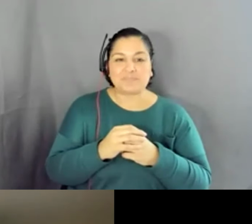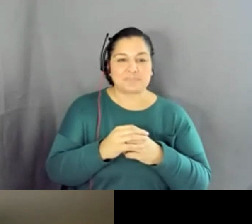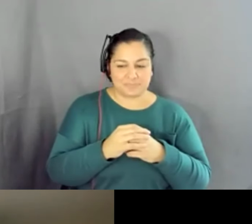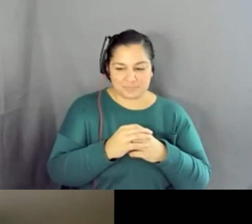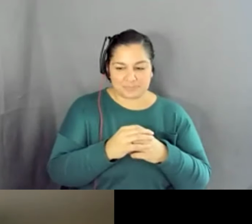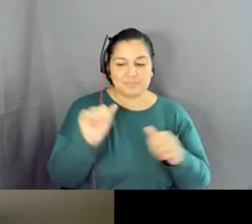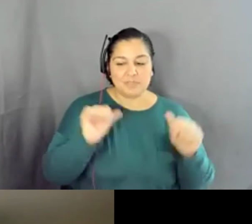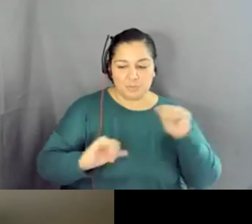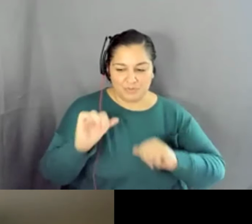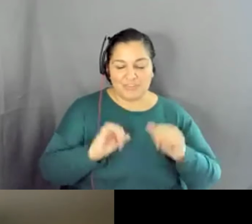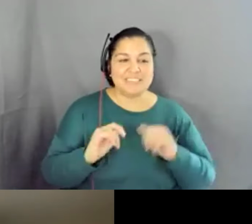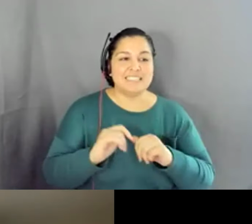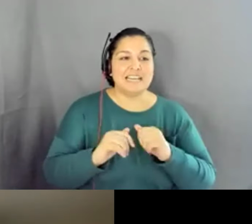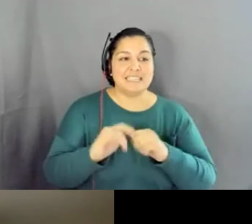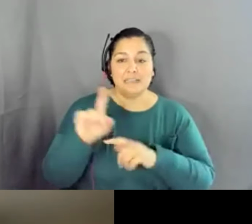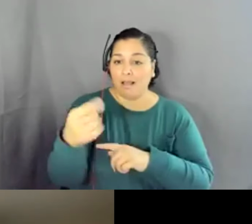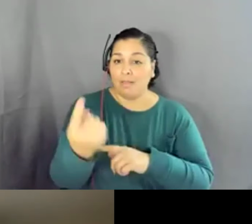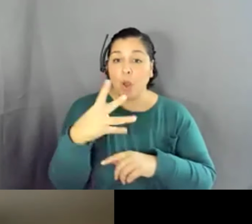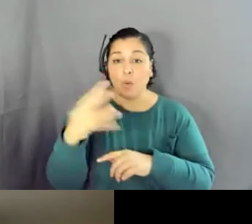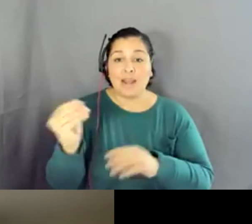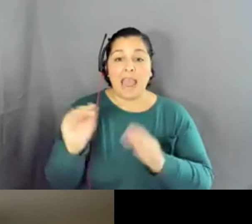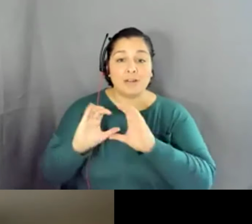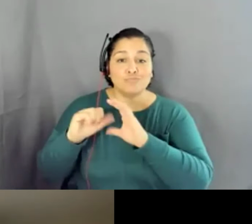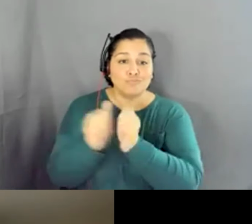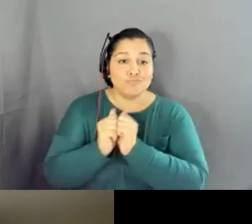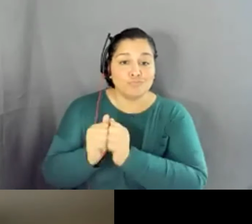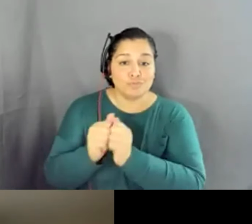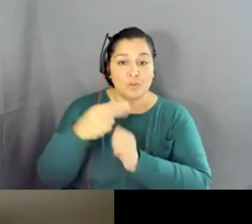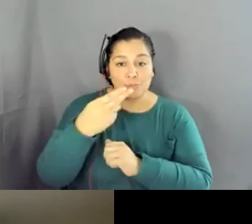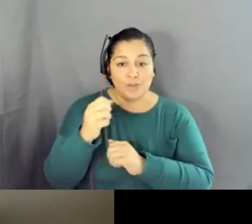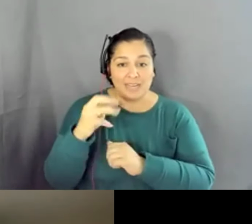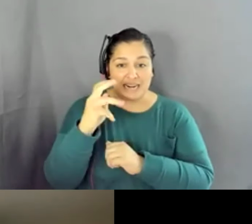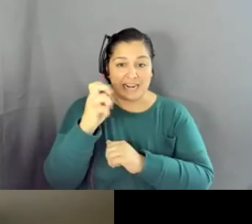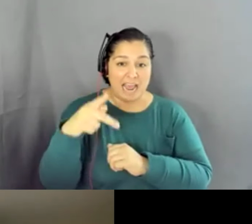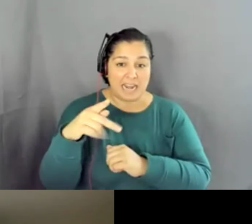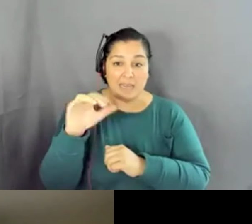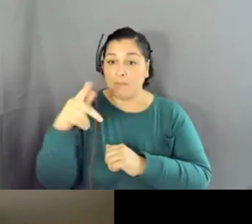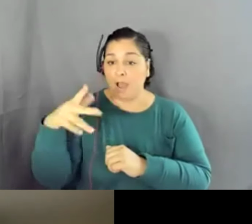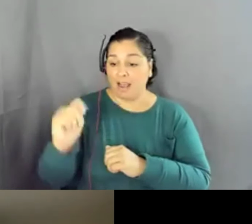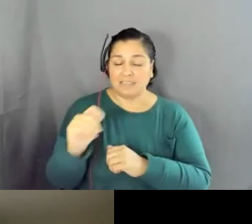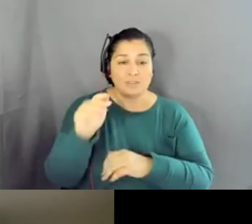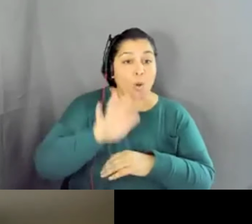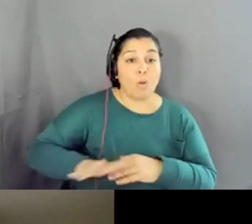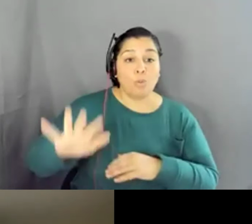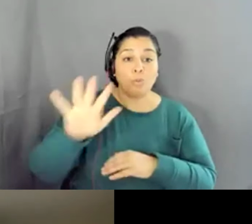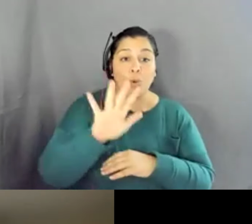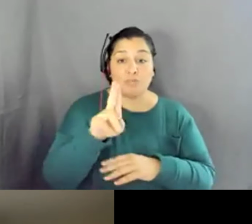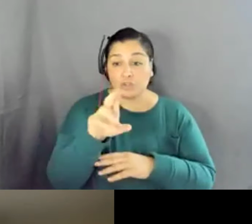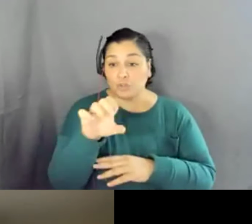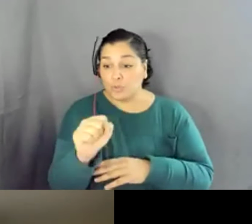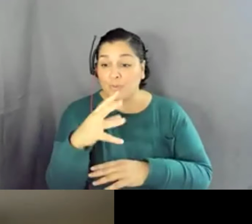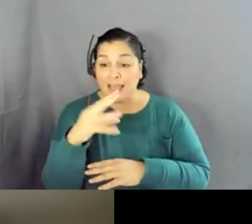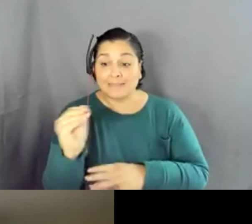with works performed in Illinois, Rhode Island, Ohio, California, and Trinidad. Positioning her work as an independent artist and scholar